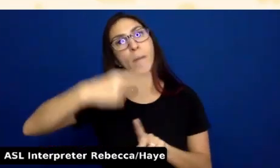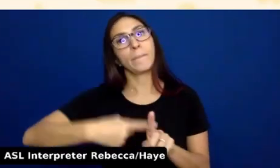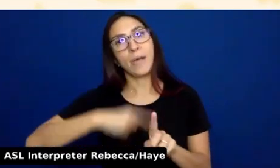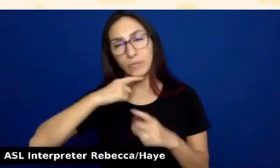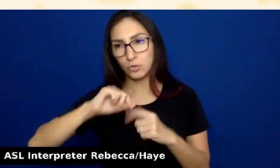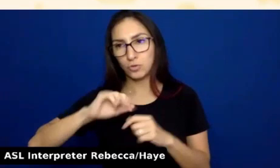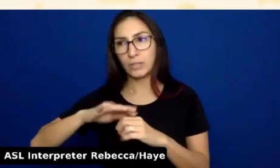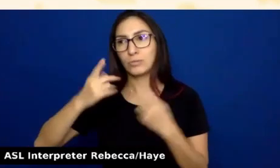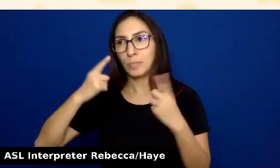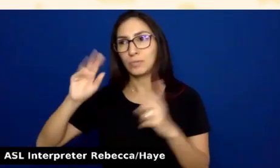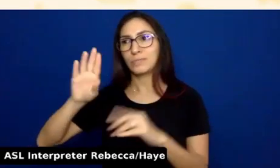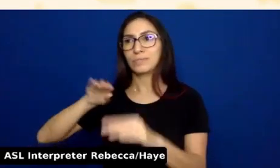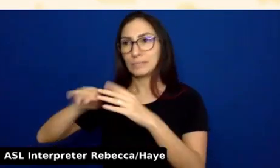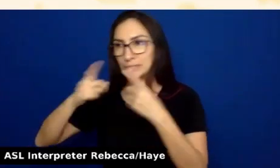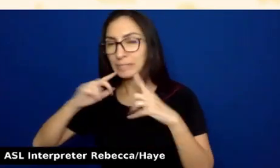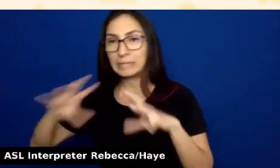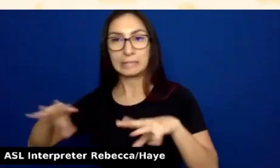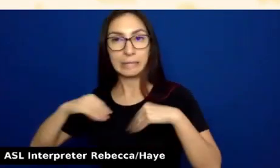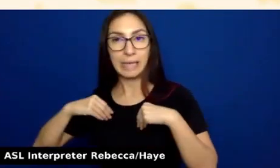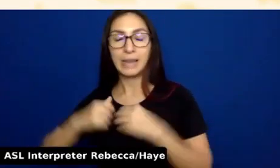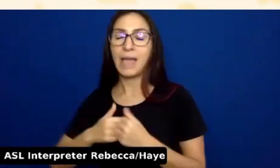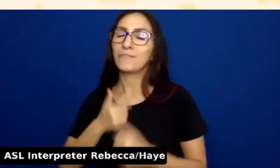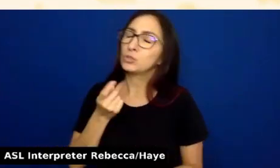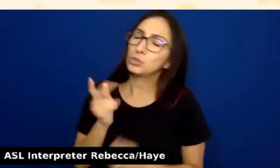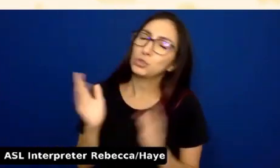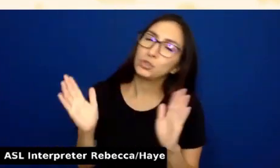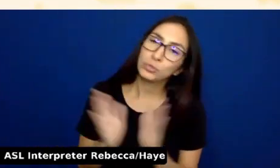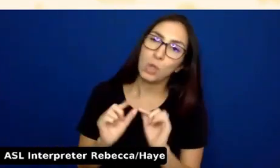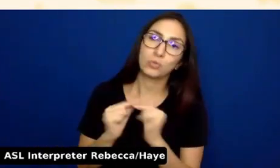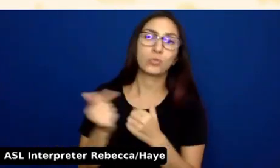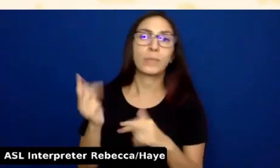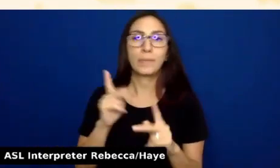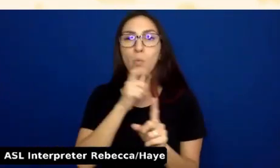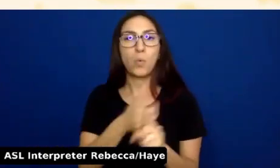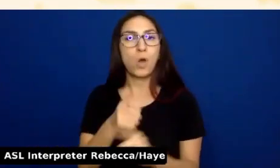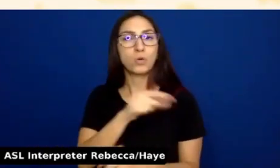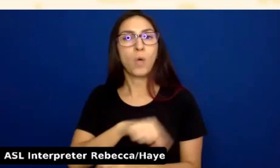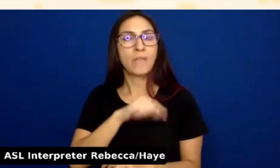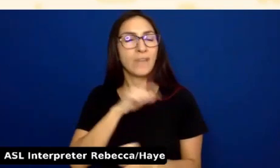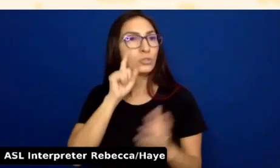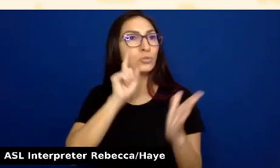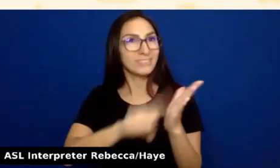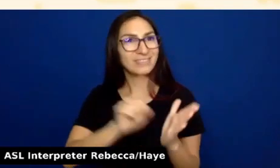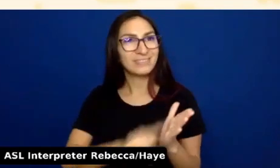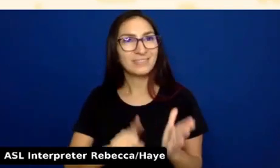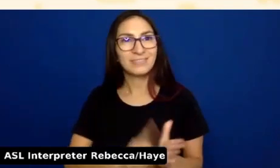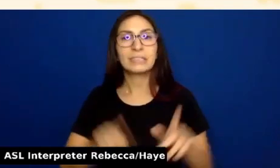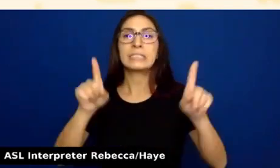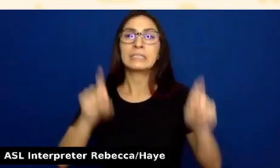And there is a very small group of people who are actually qualified to test the accessibility ready tag.